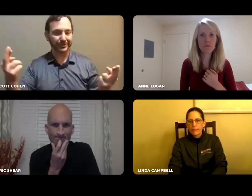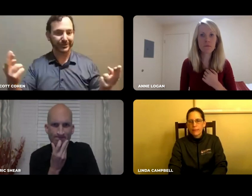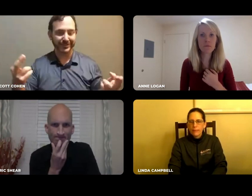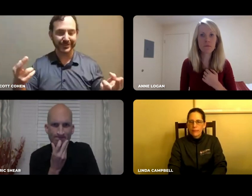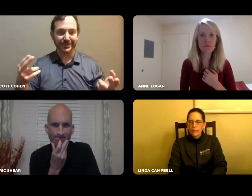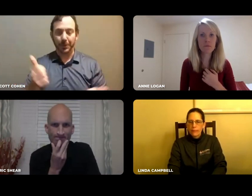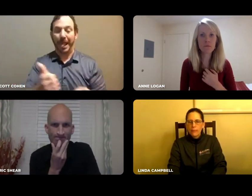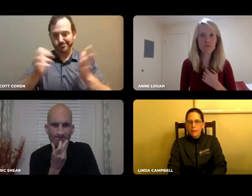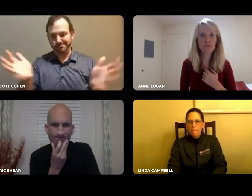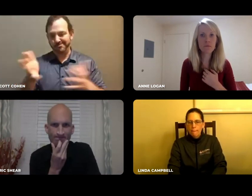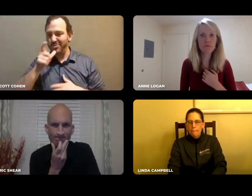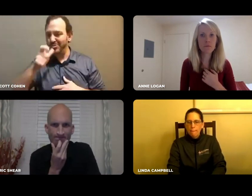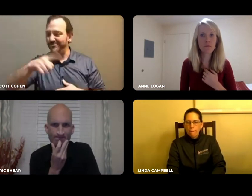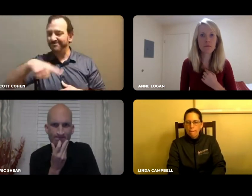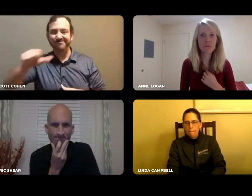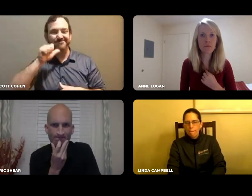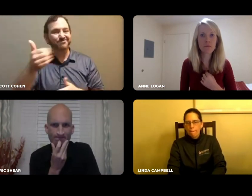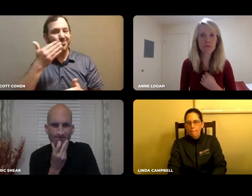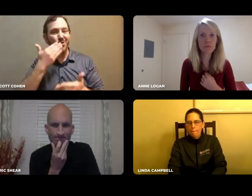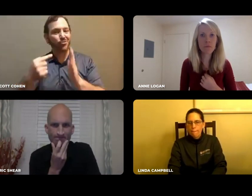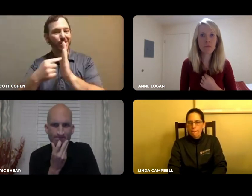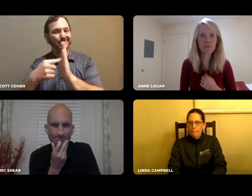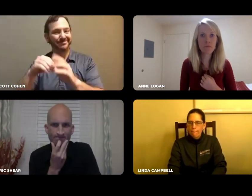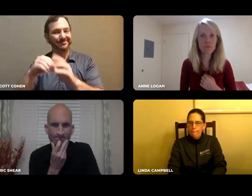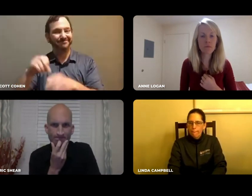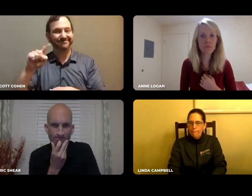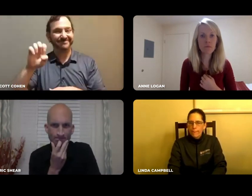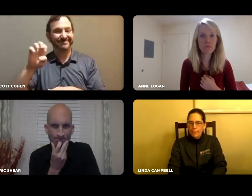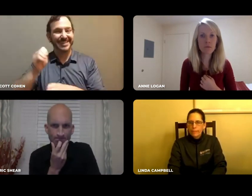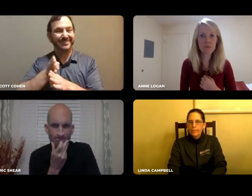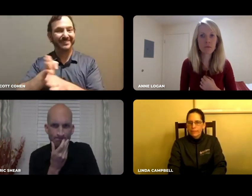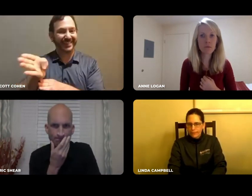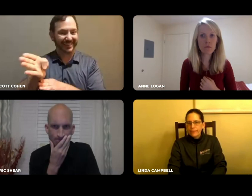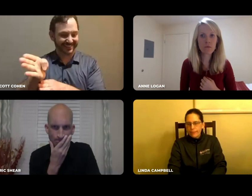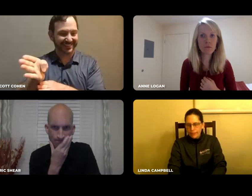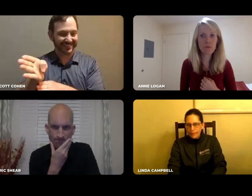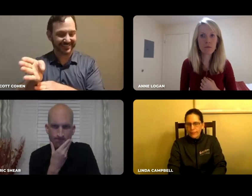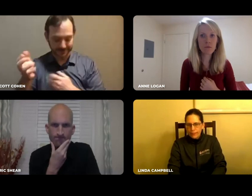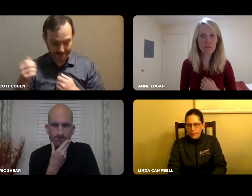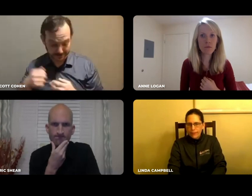subgroups for minority folks. They're not too well represented in our STEM field.